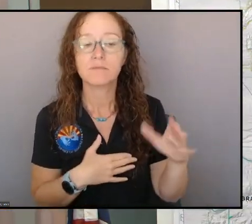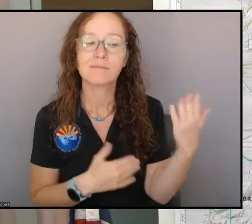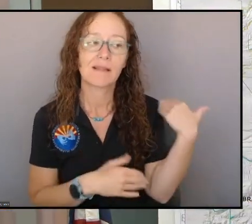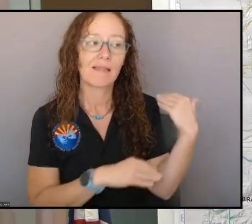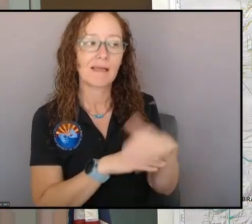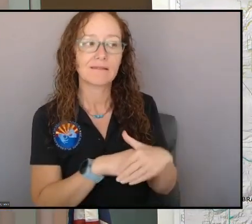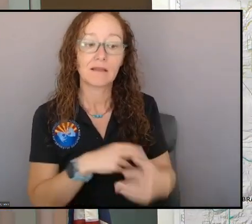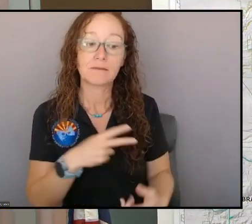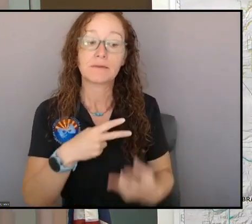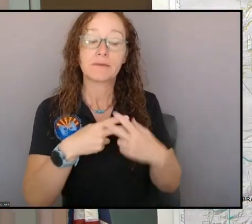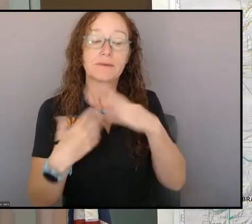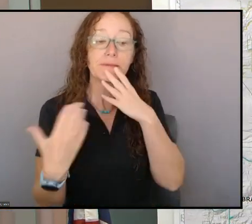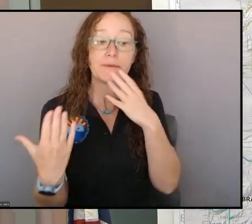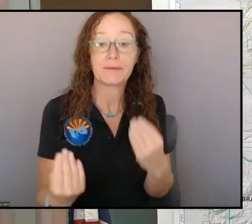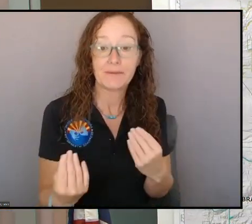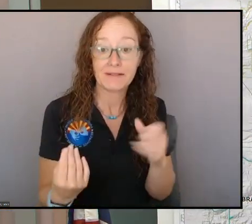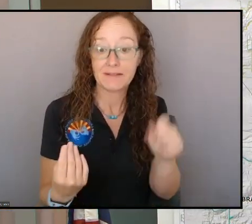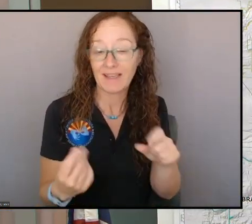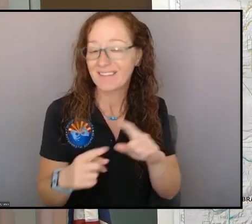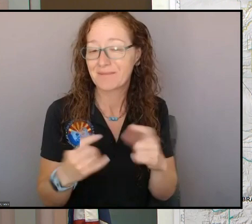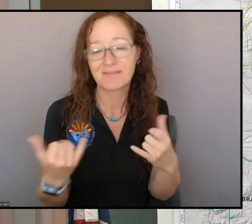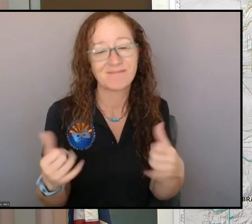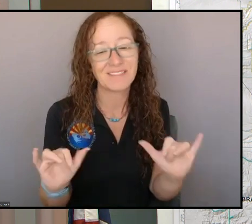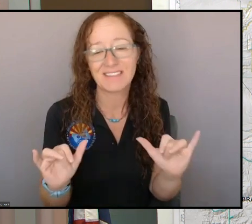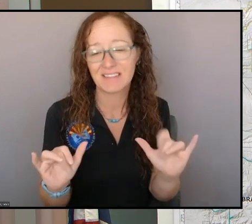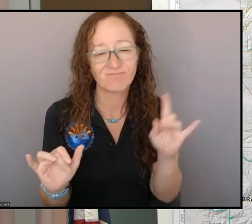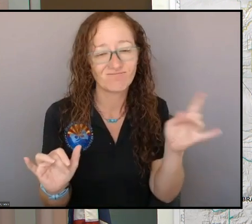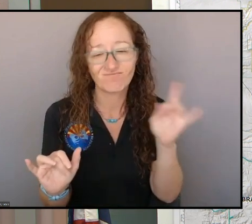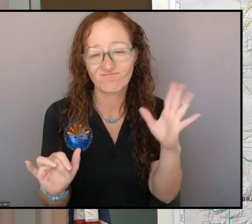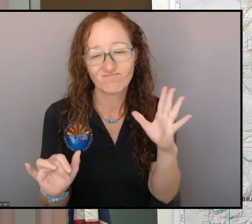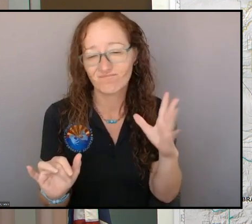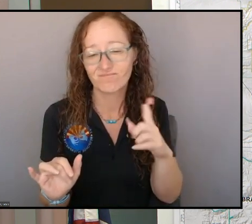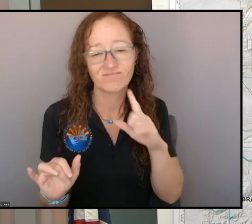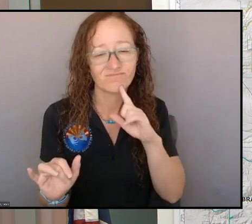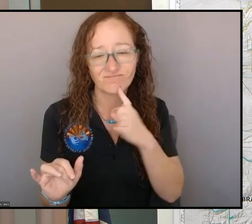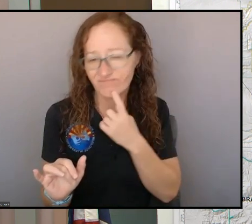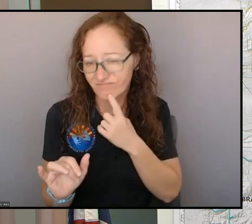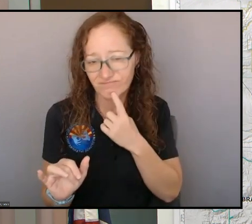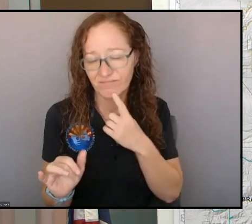track for a critical fire weather day. So, red flag warning in